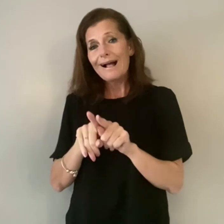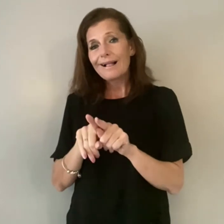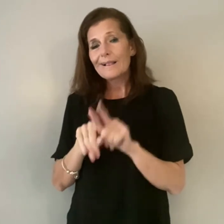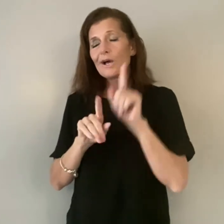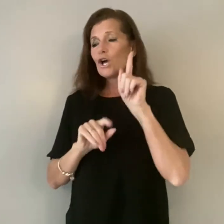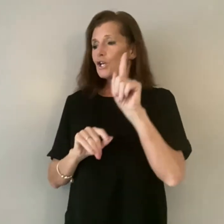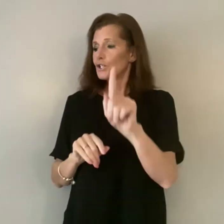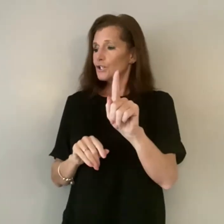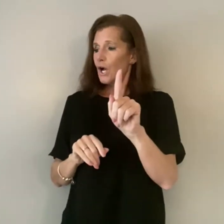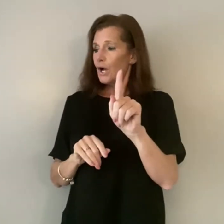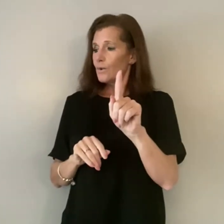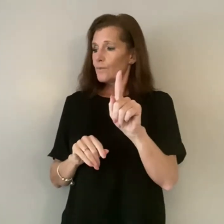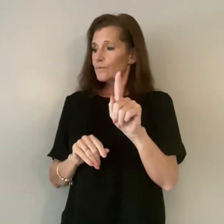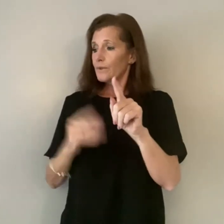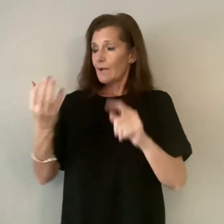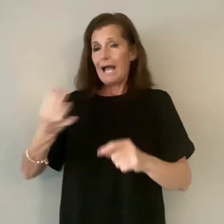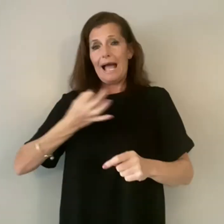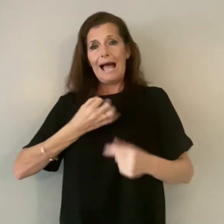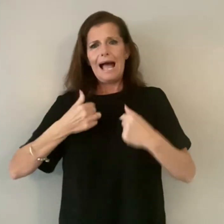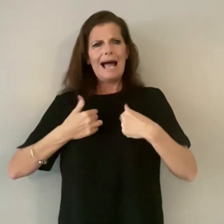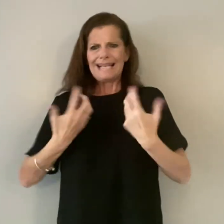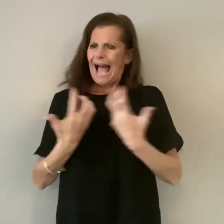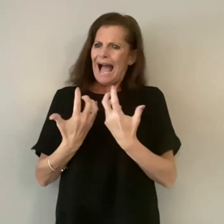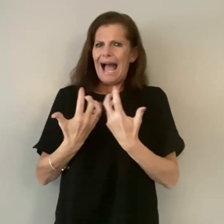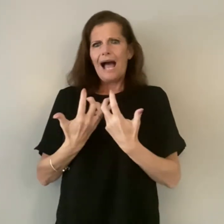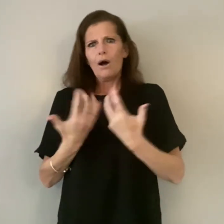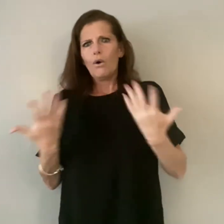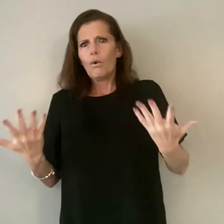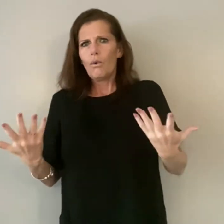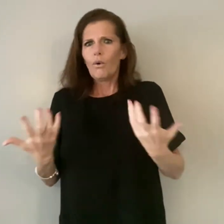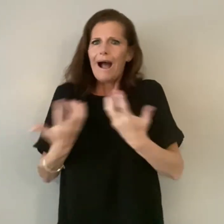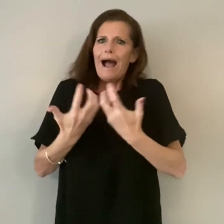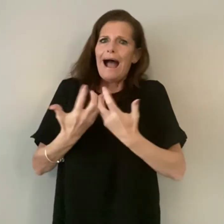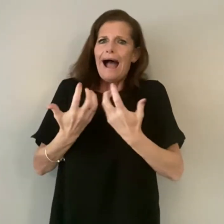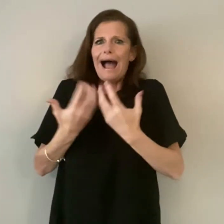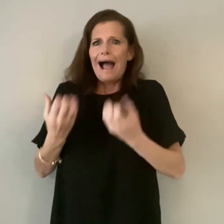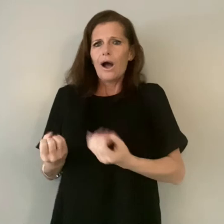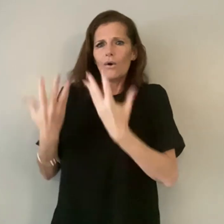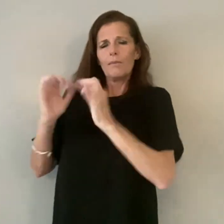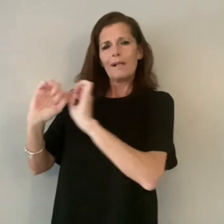So I think the first thing when people ask me, how do you do that at Blaze?